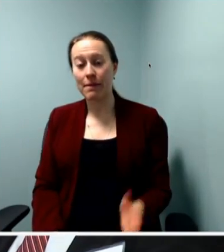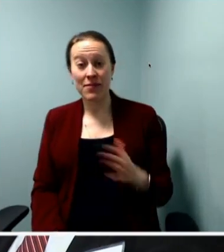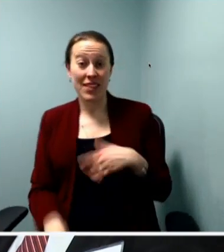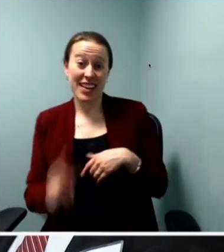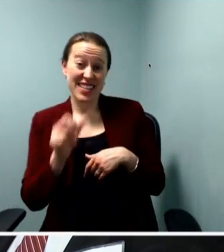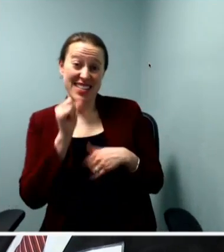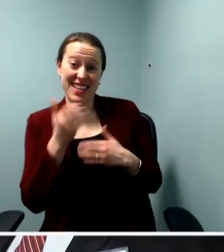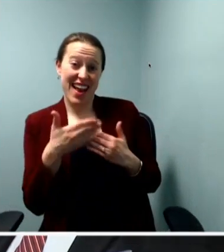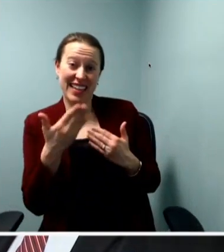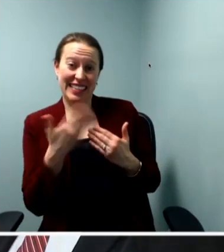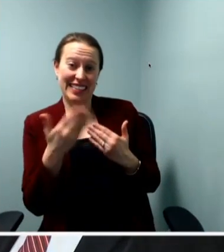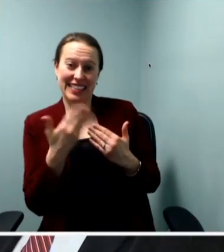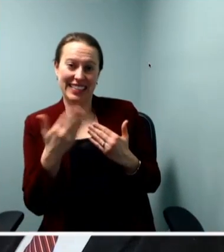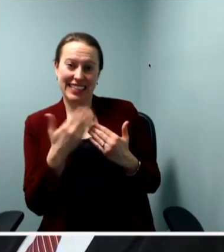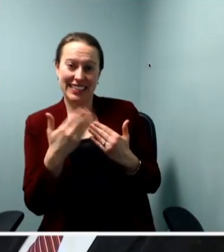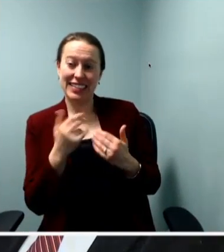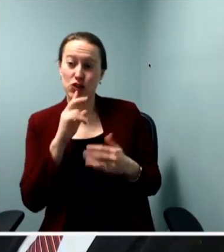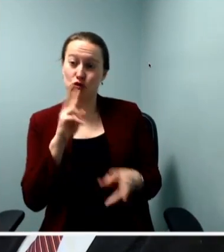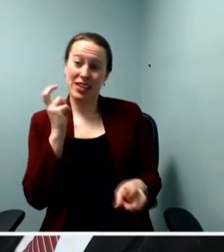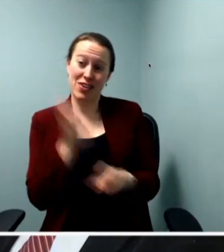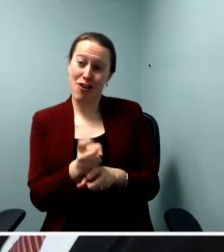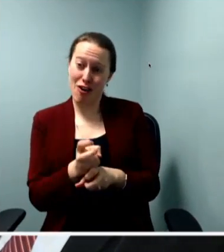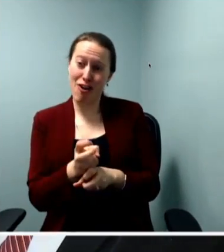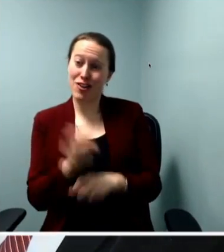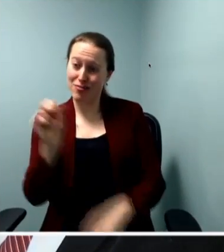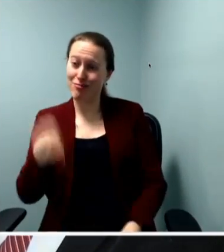And it's really hard to be everything to everybody. Yep.